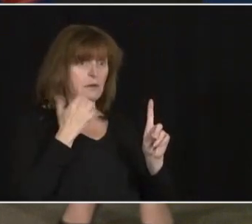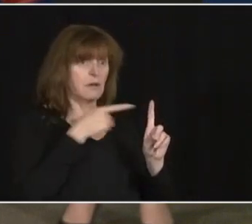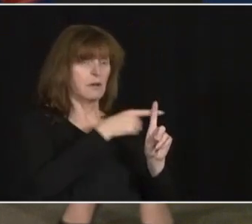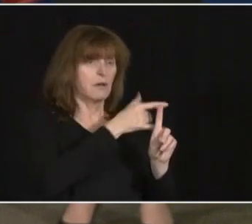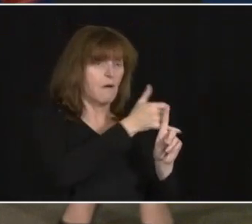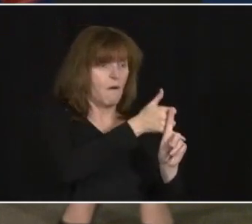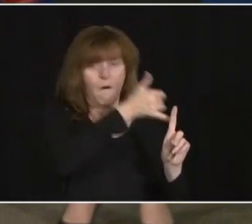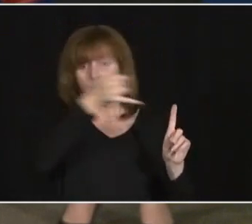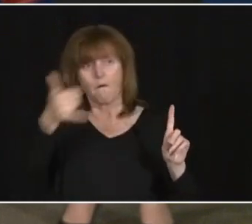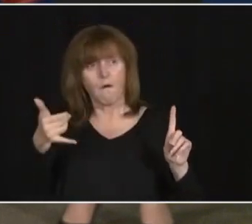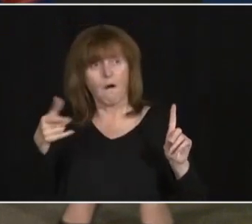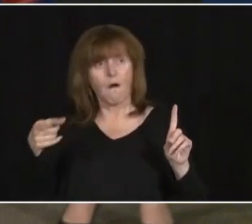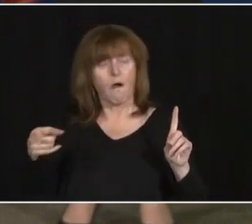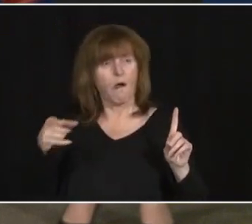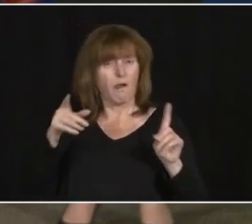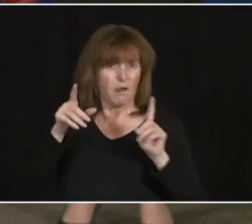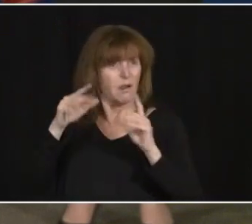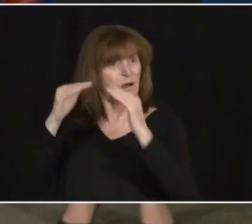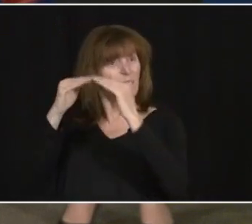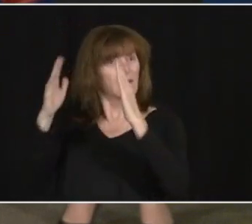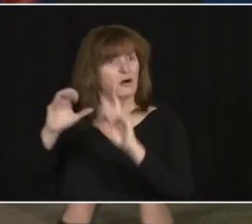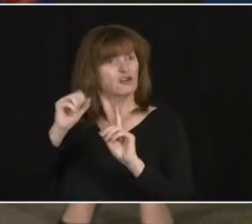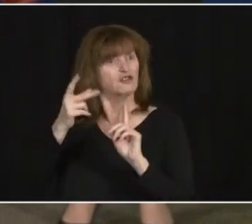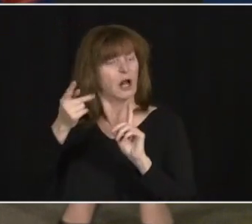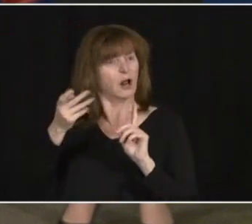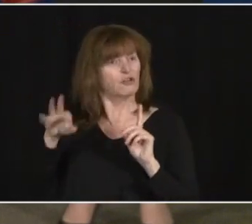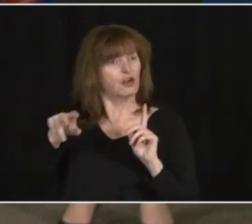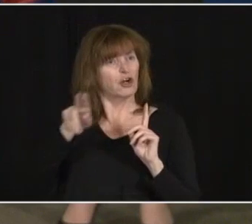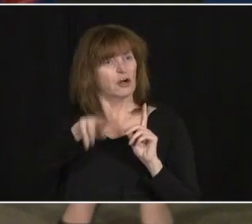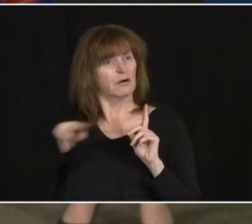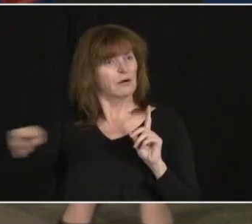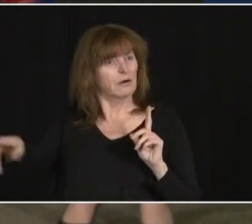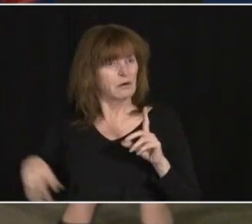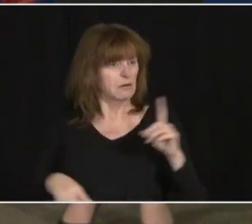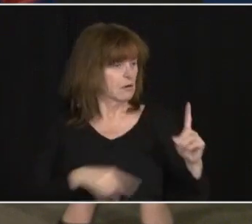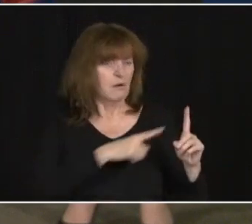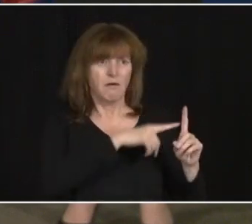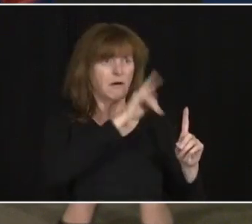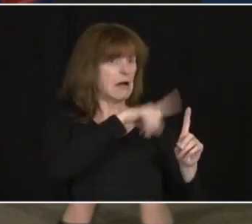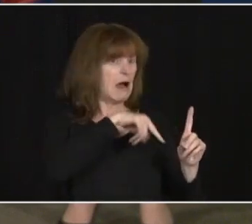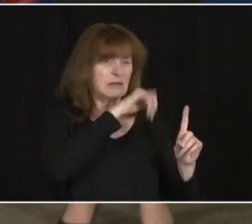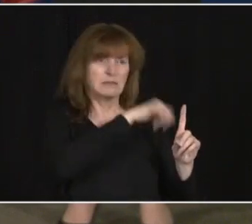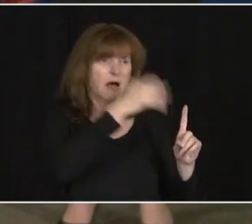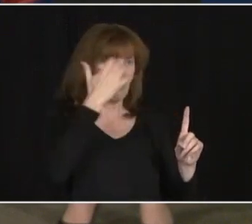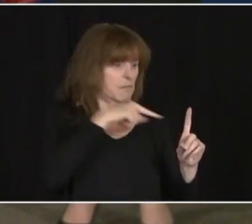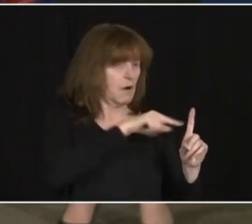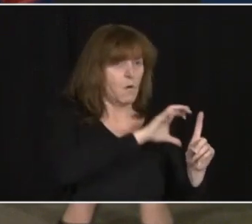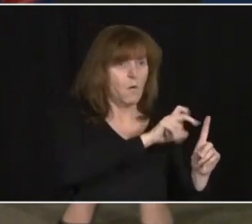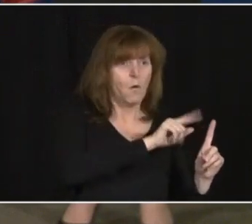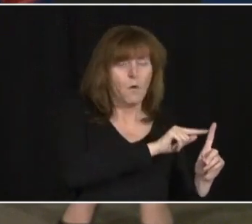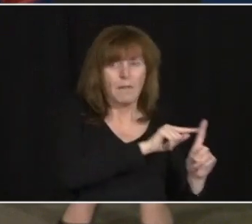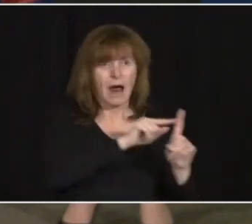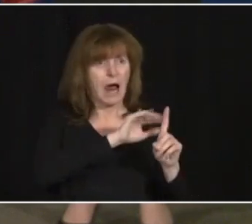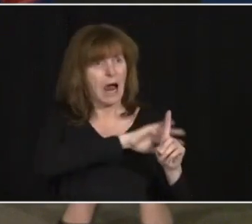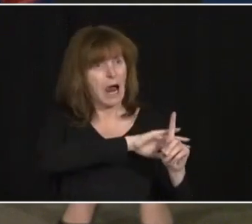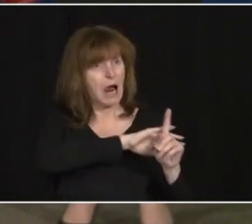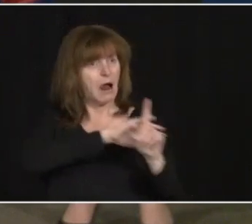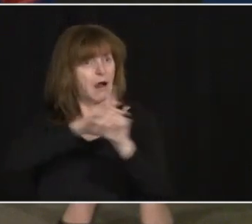hospital said the symptoms weren't strong enough to take up a bed and they were threatening to place the person out on to the street and